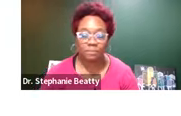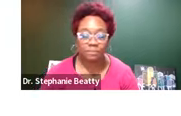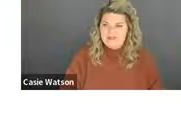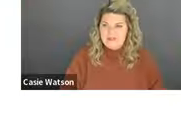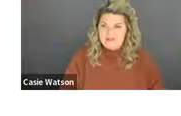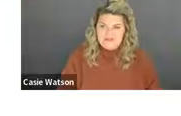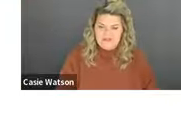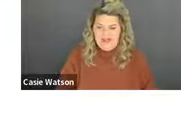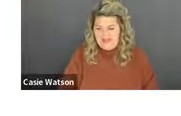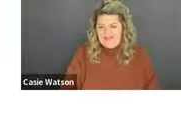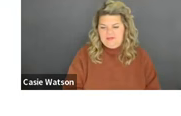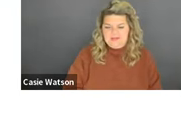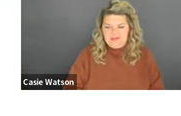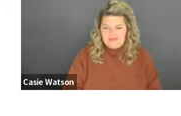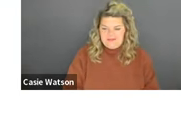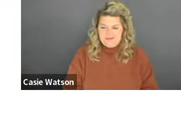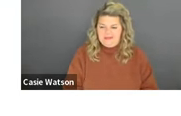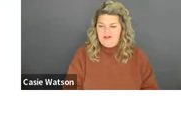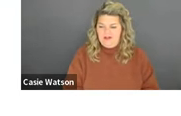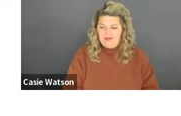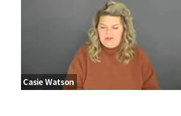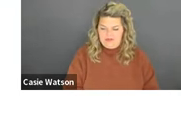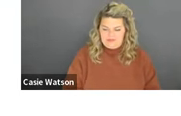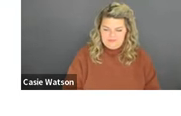Yes, thank you so much for adding those little tips. It's all helpful.